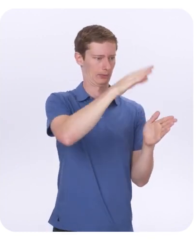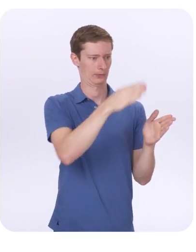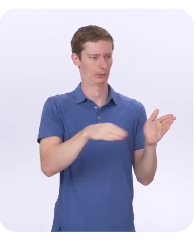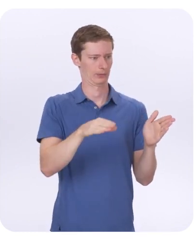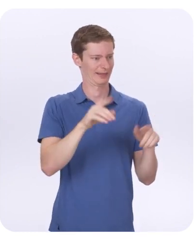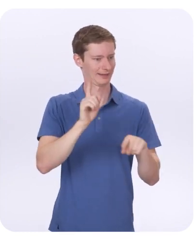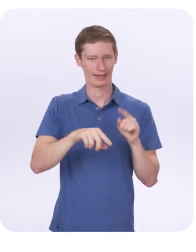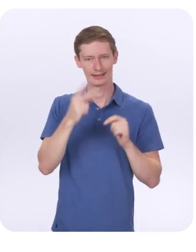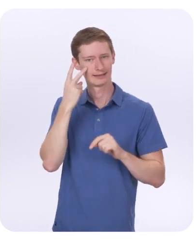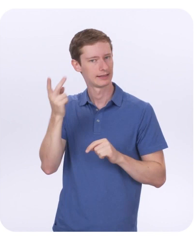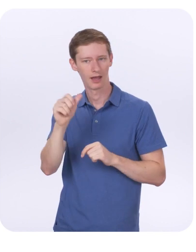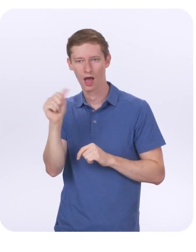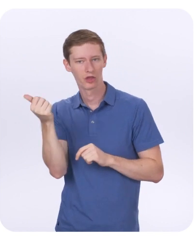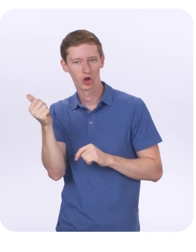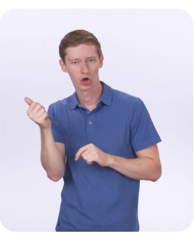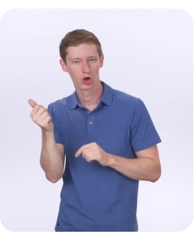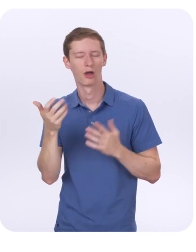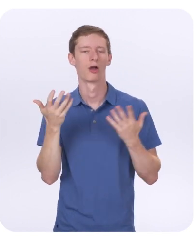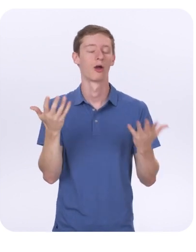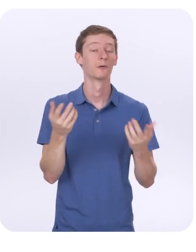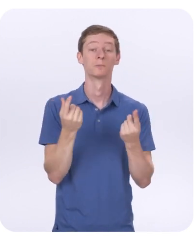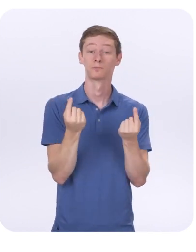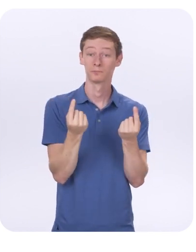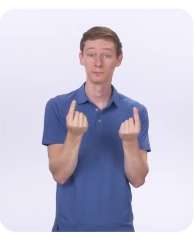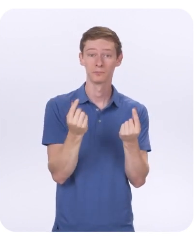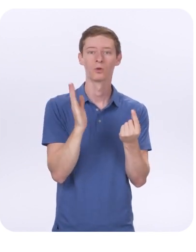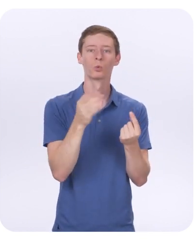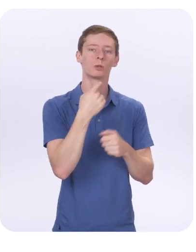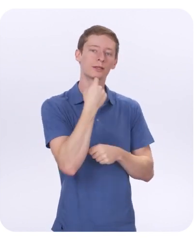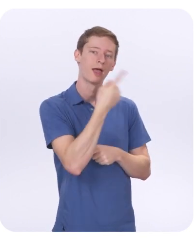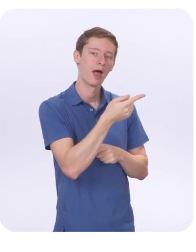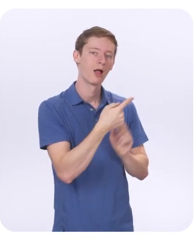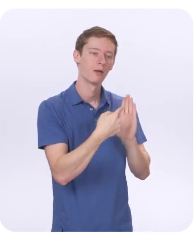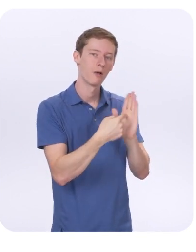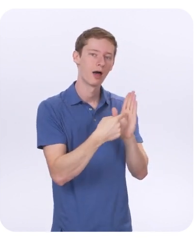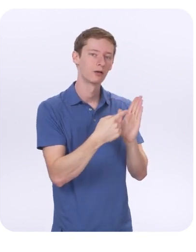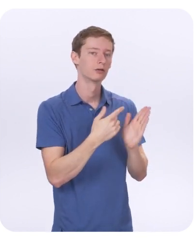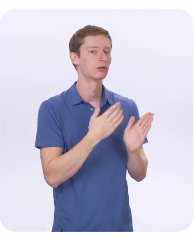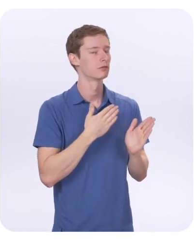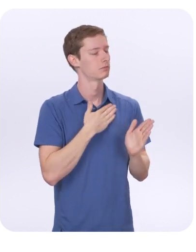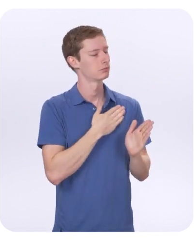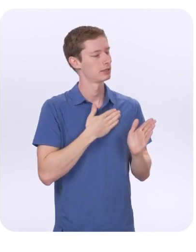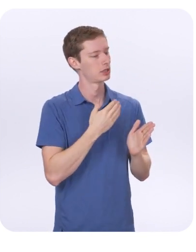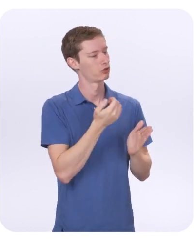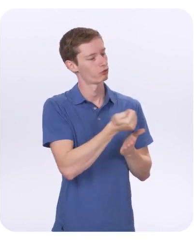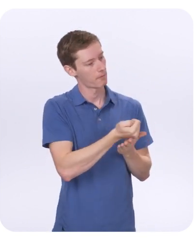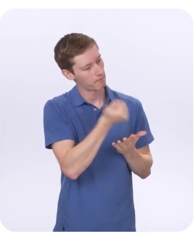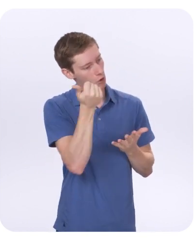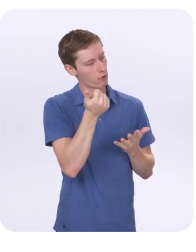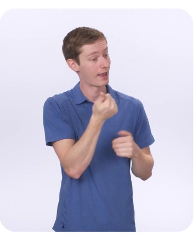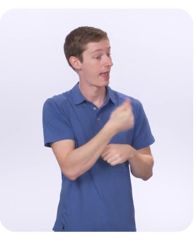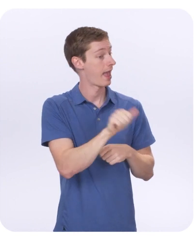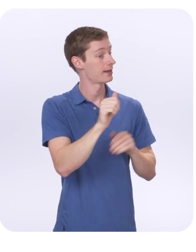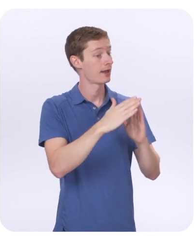the properties sold for more than 5M pounds and also to increase the number of bids. So that’s what we do.